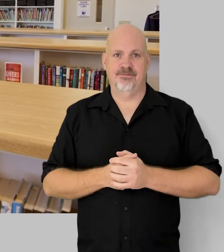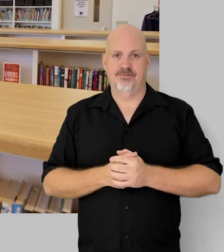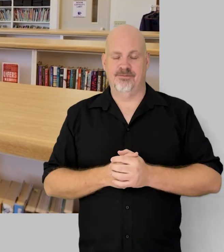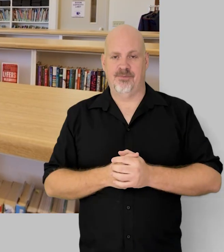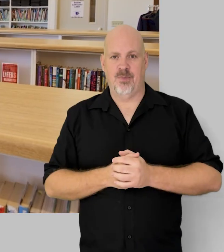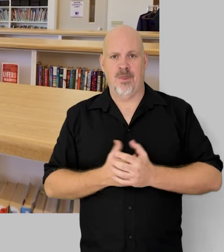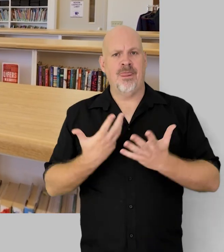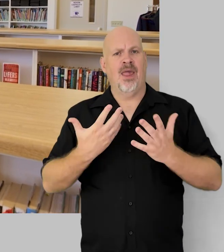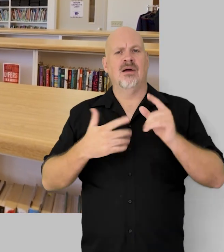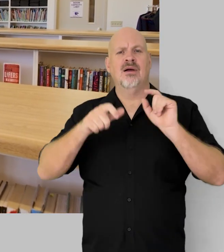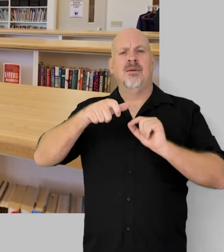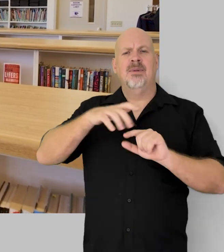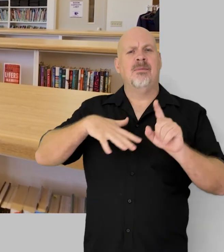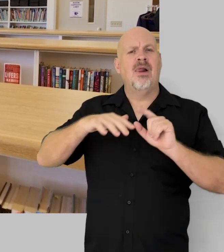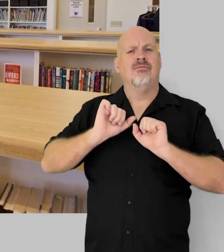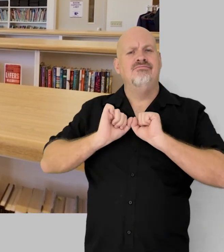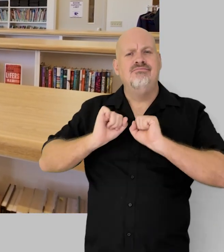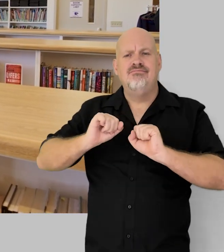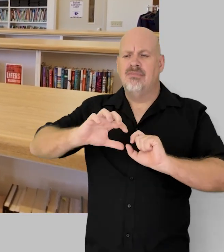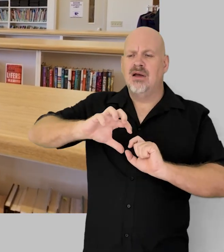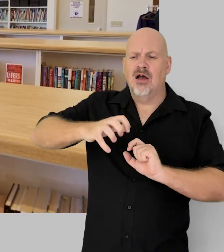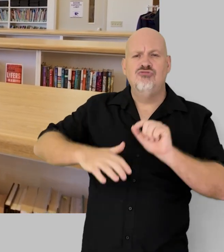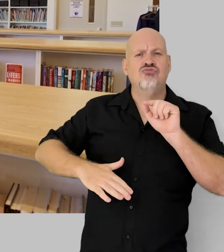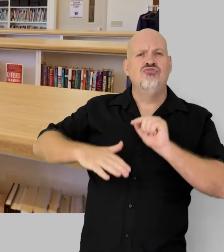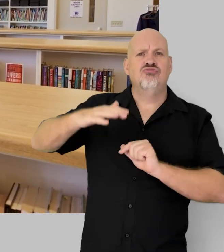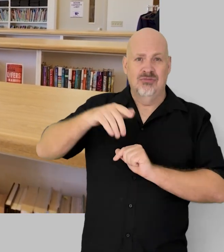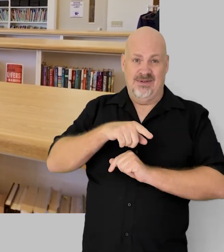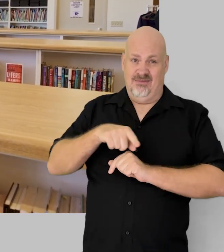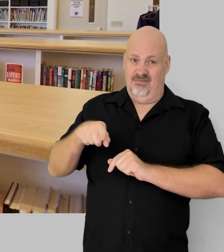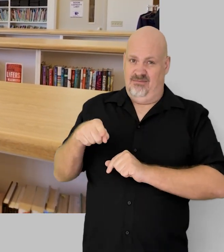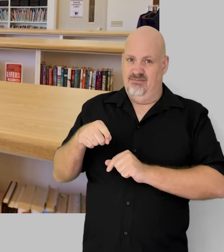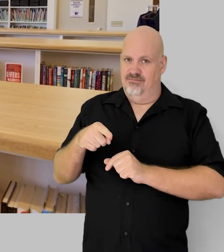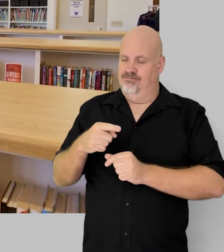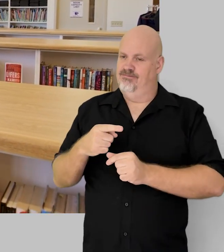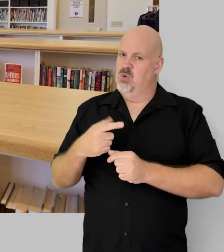Intersecting factors such as gender and socioeconomic factors are crucial